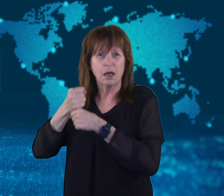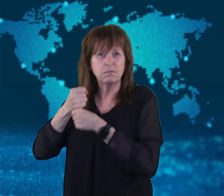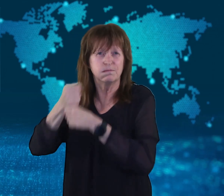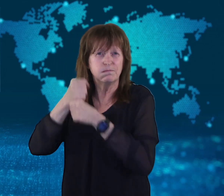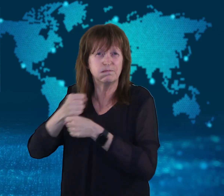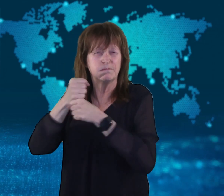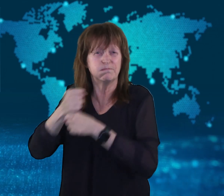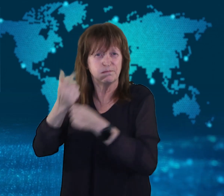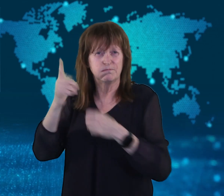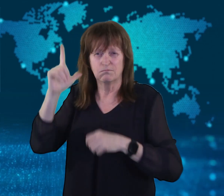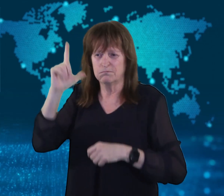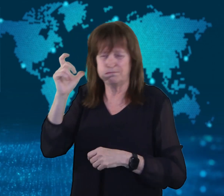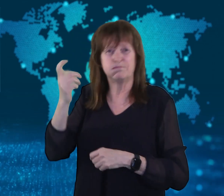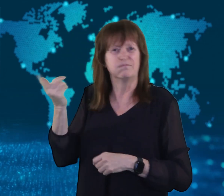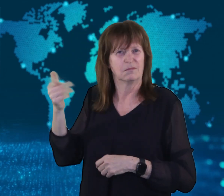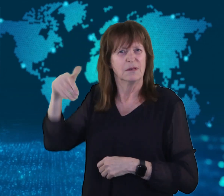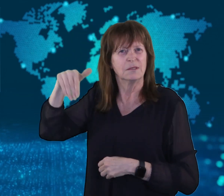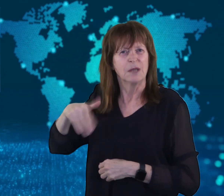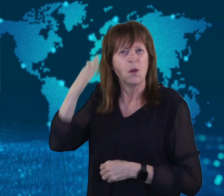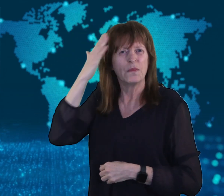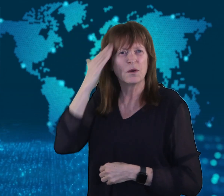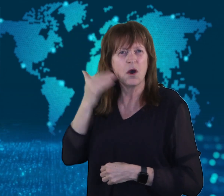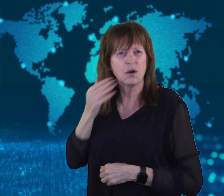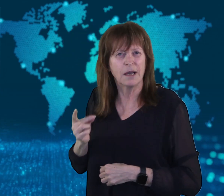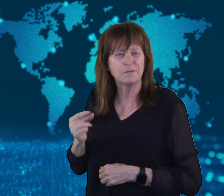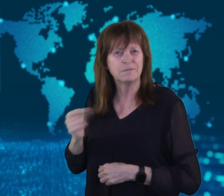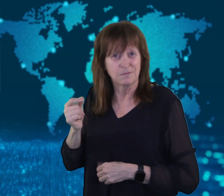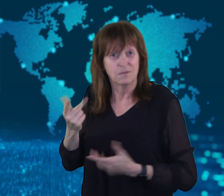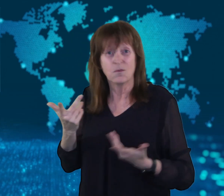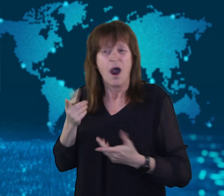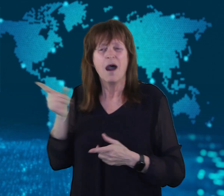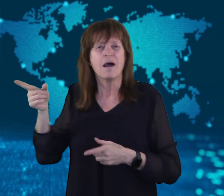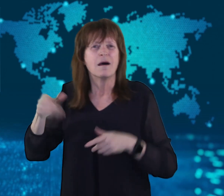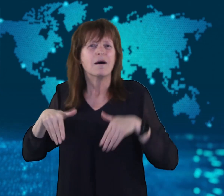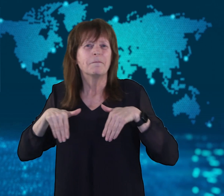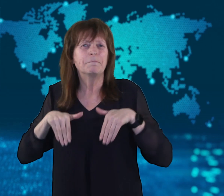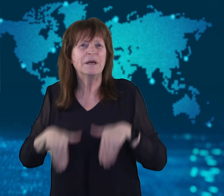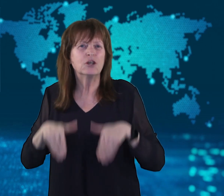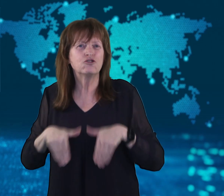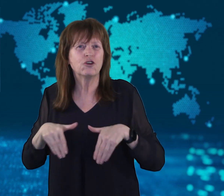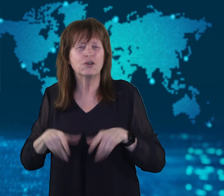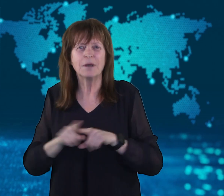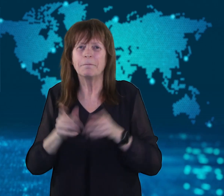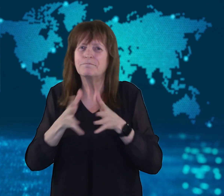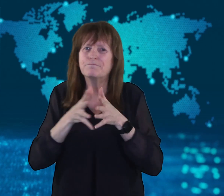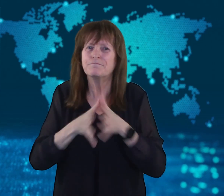the Foreign Minister's announcement.